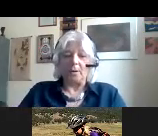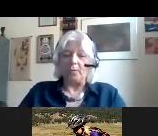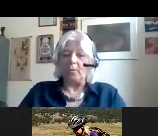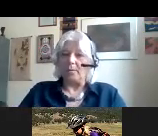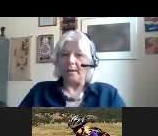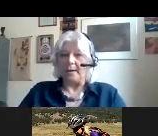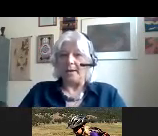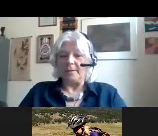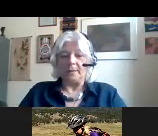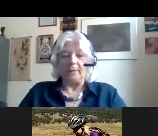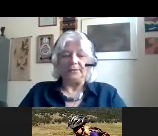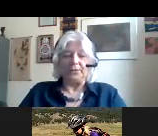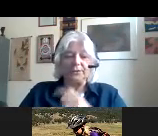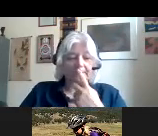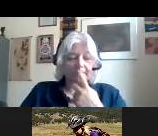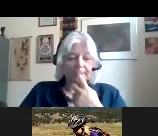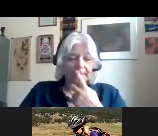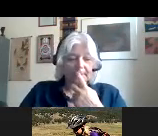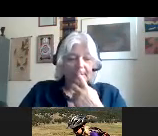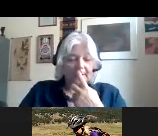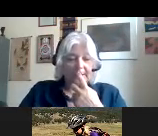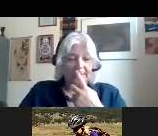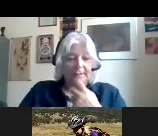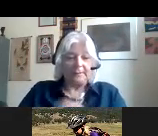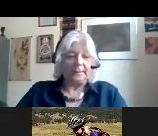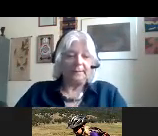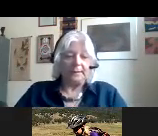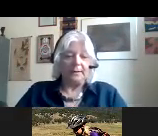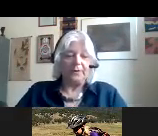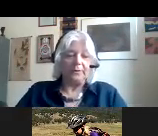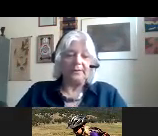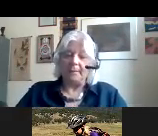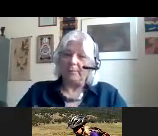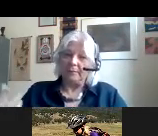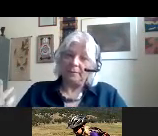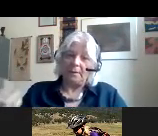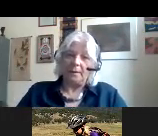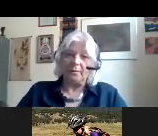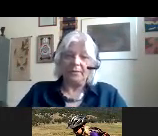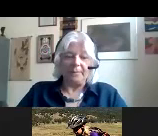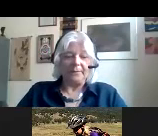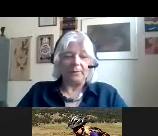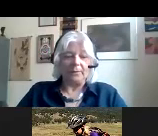equitable economic position. A few examples, I don't know if anybody has heard